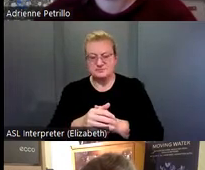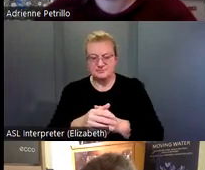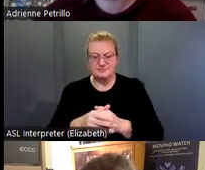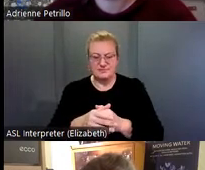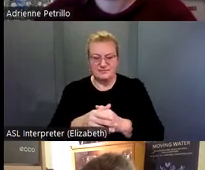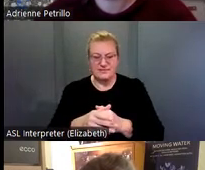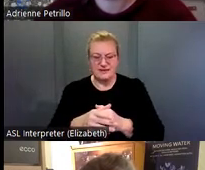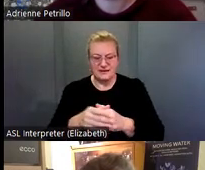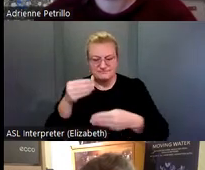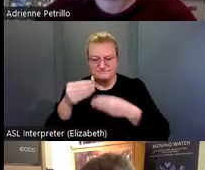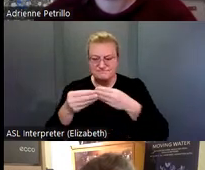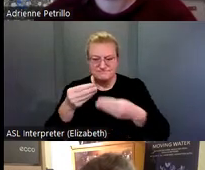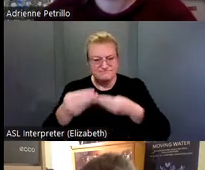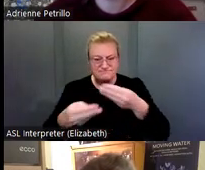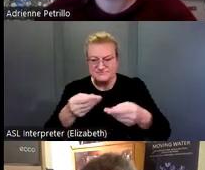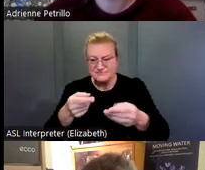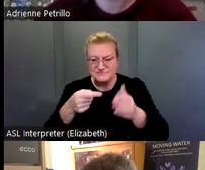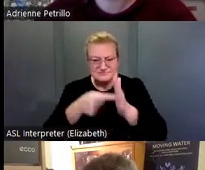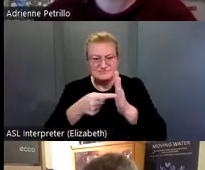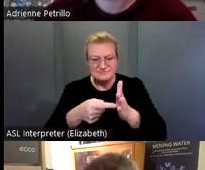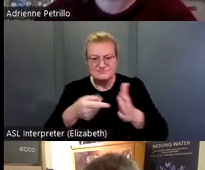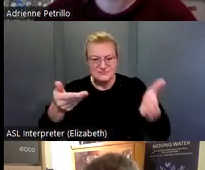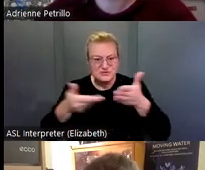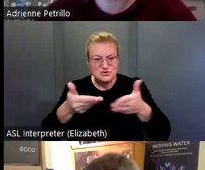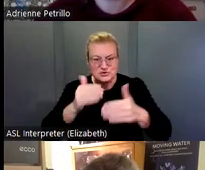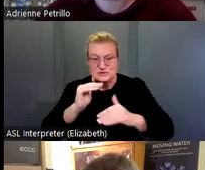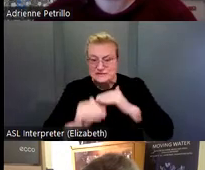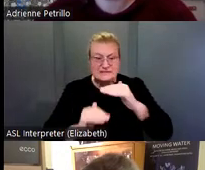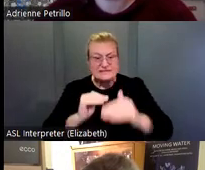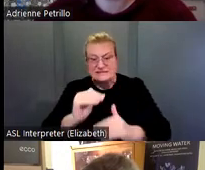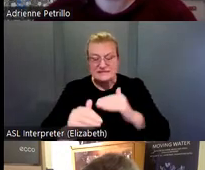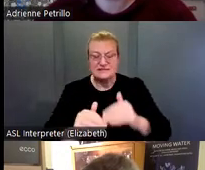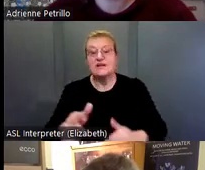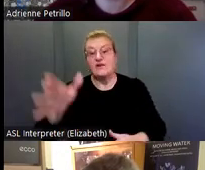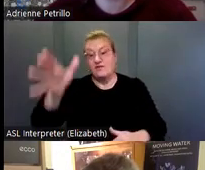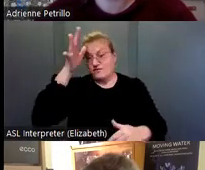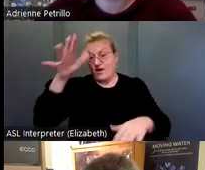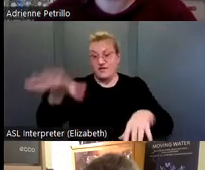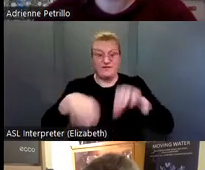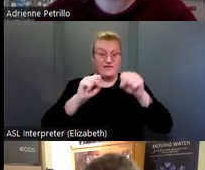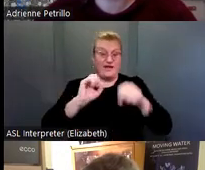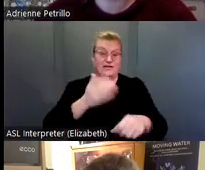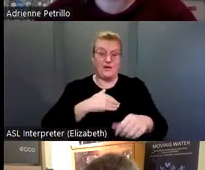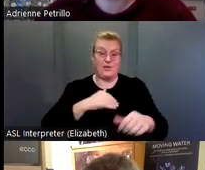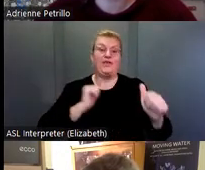And I started going together with my father who's the founder of our theater, and we've been in a transition